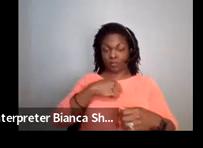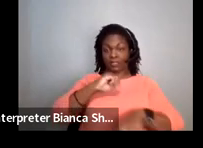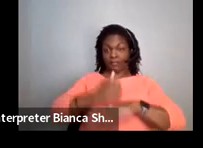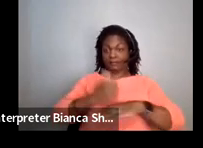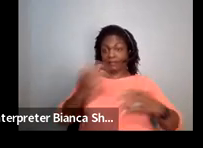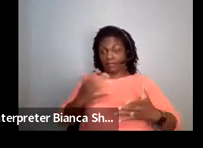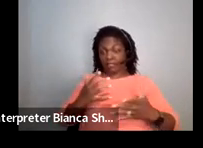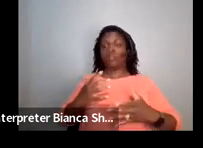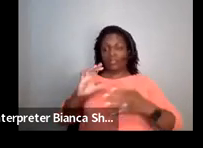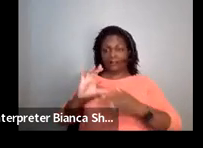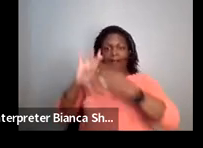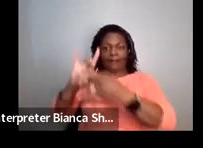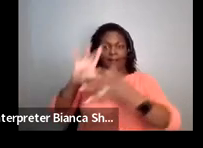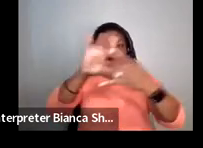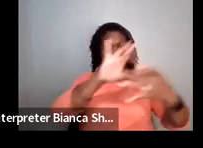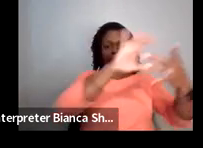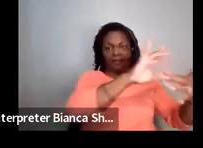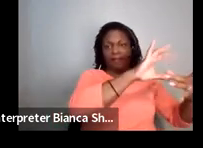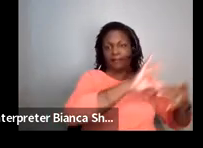I actually train across the State into nursing homes.